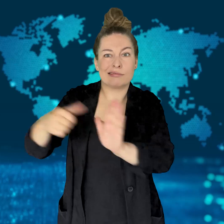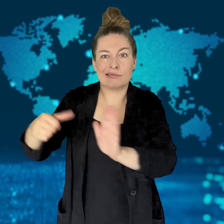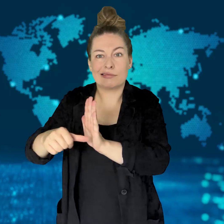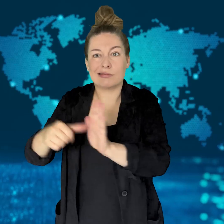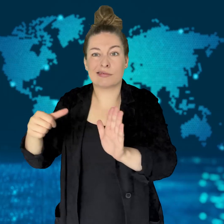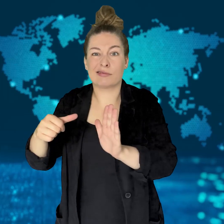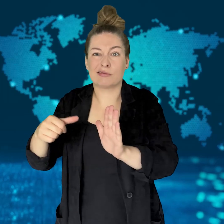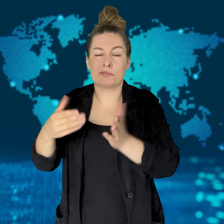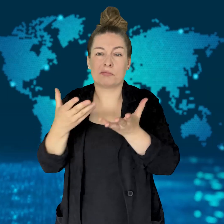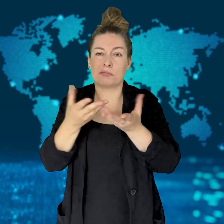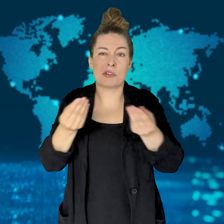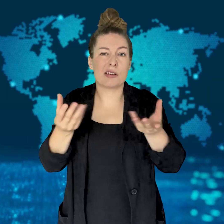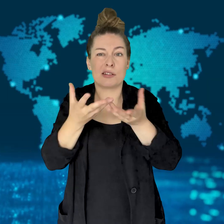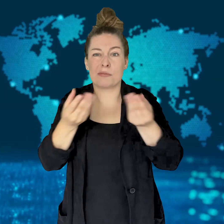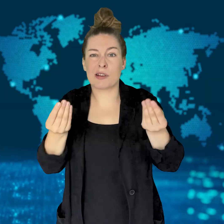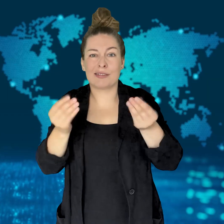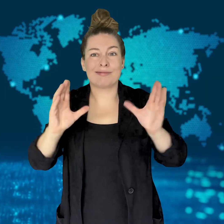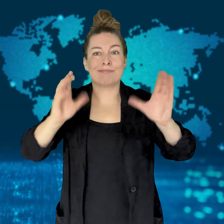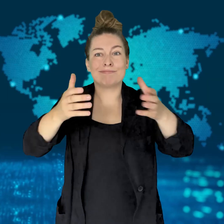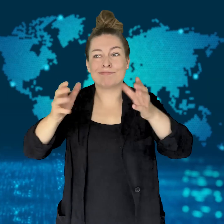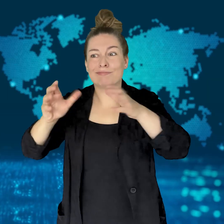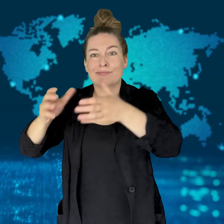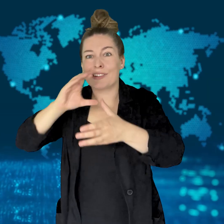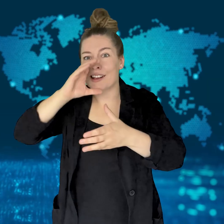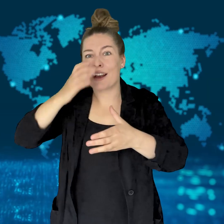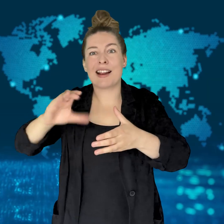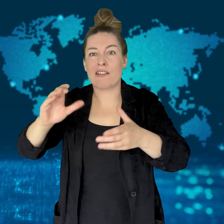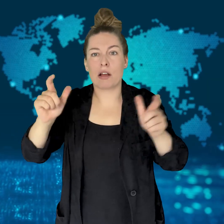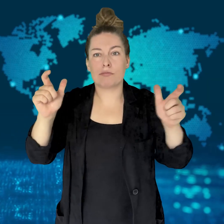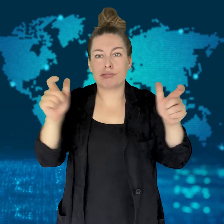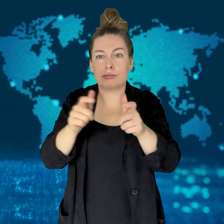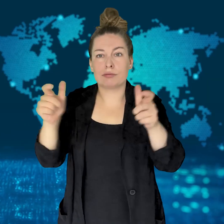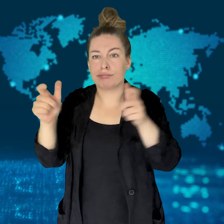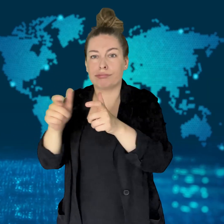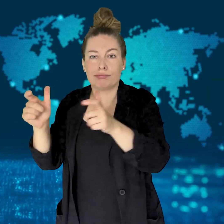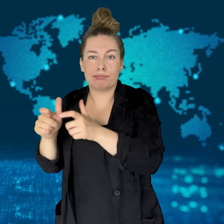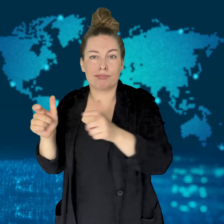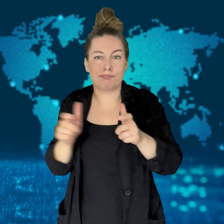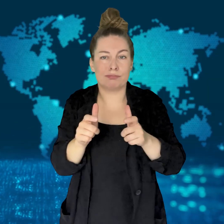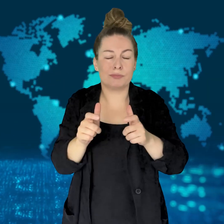and illegal trade. Many have lost their habitat.